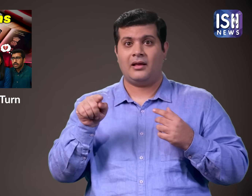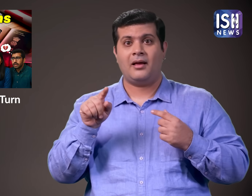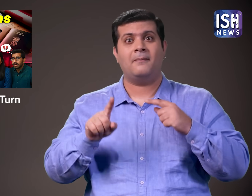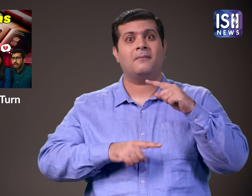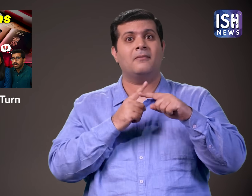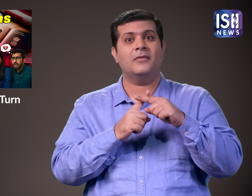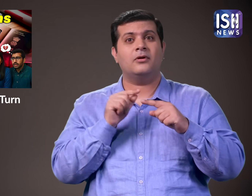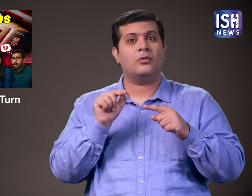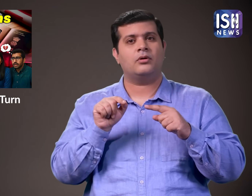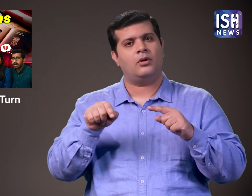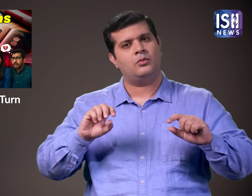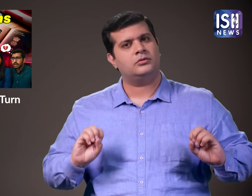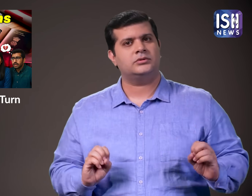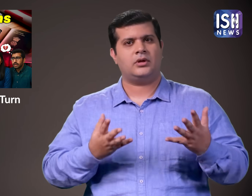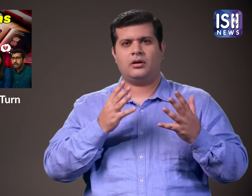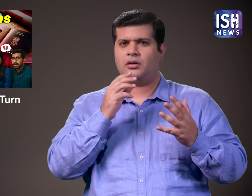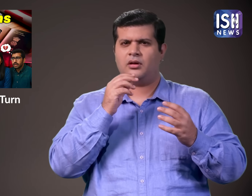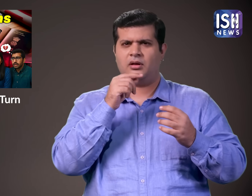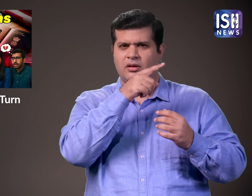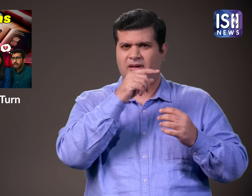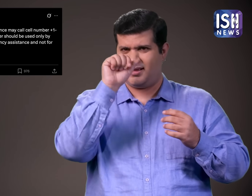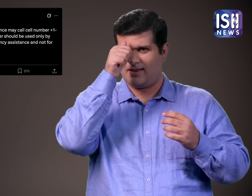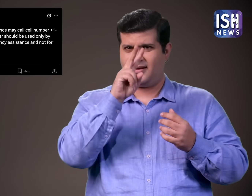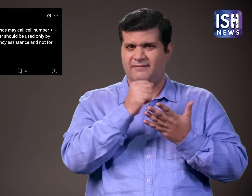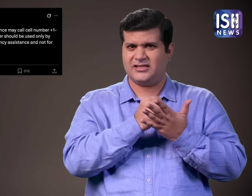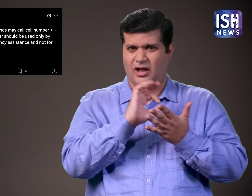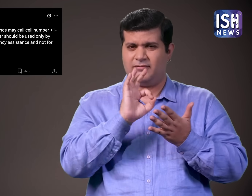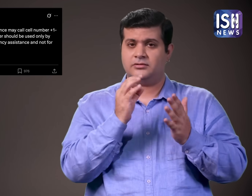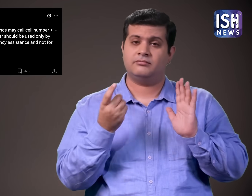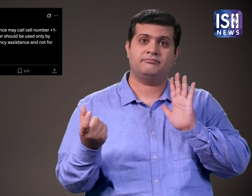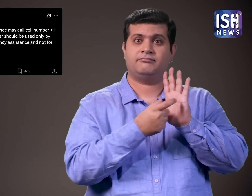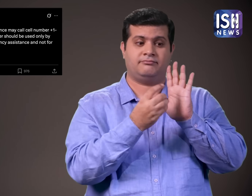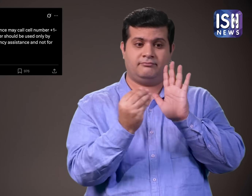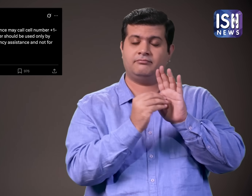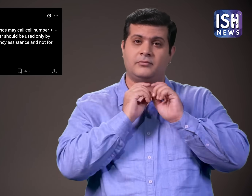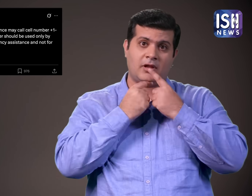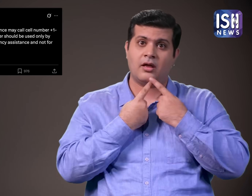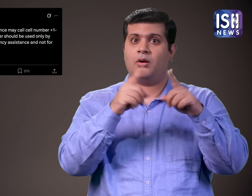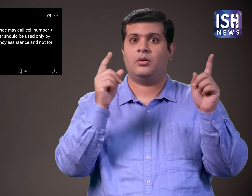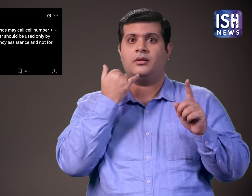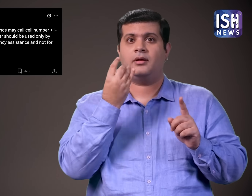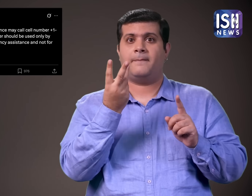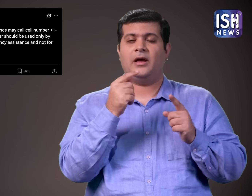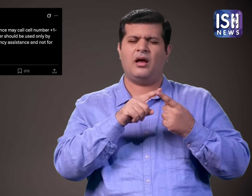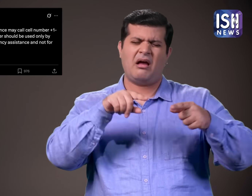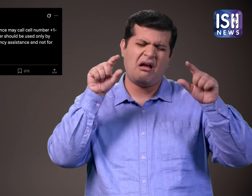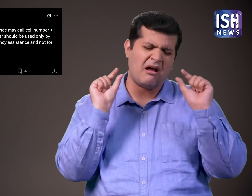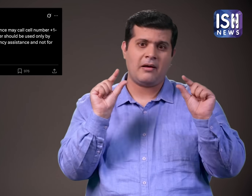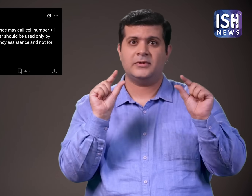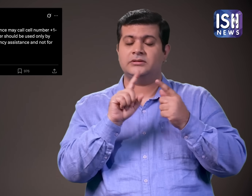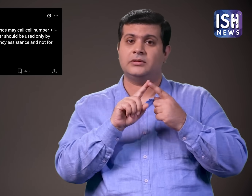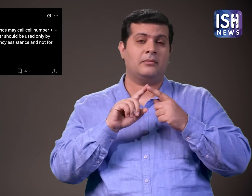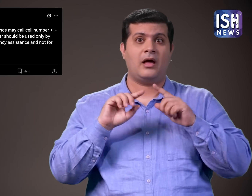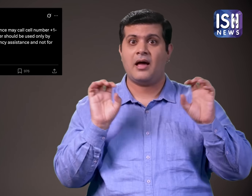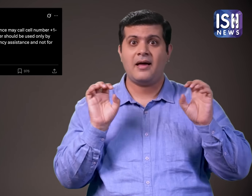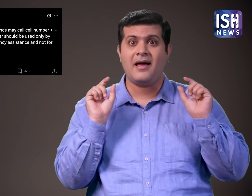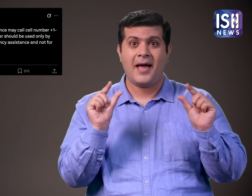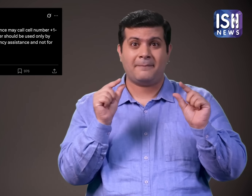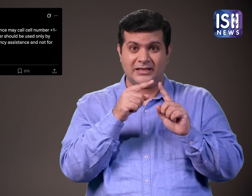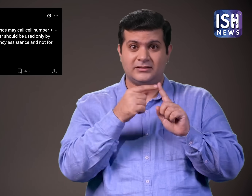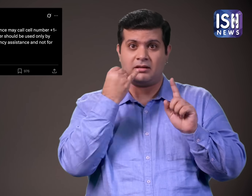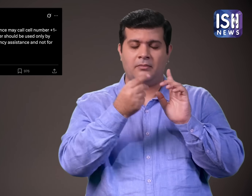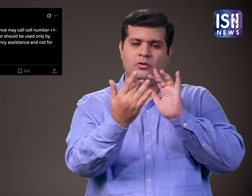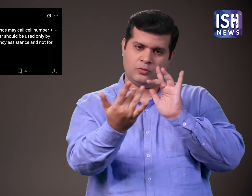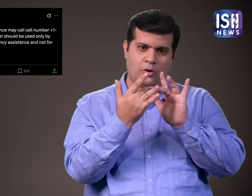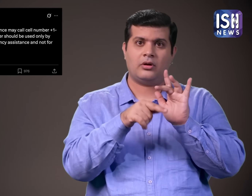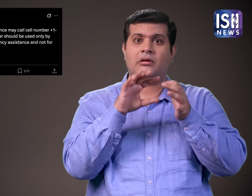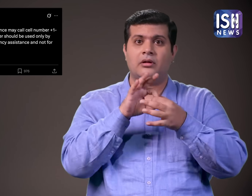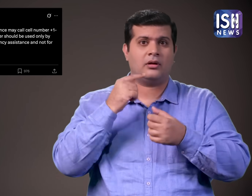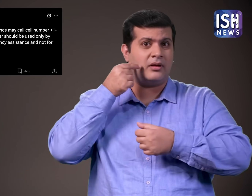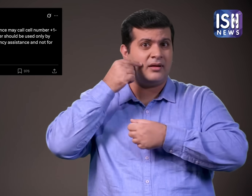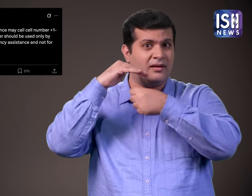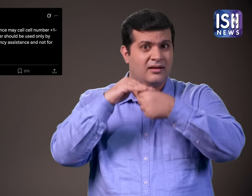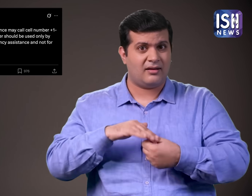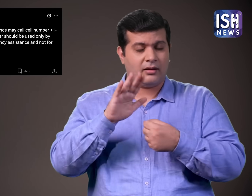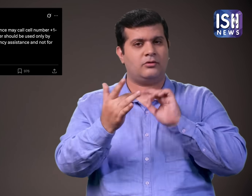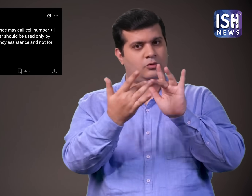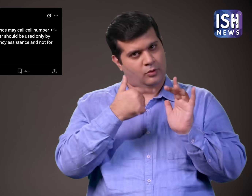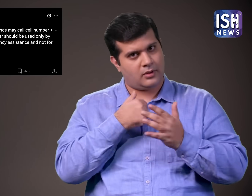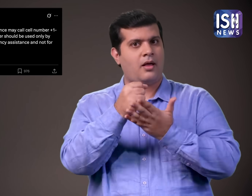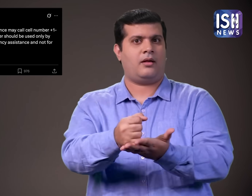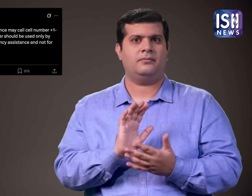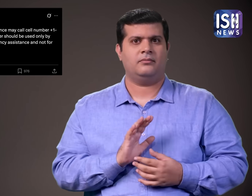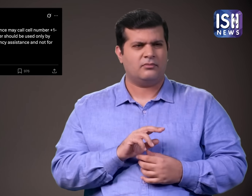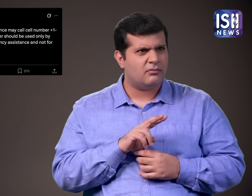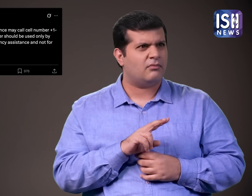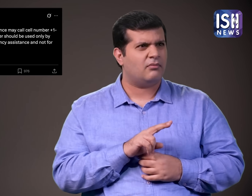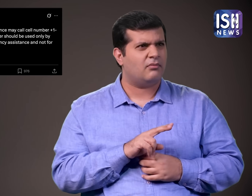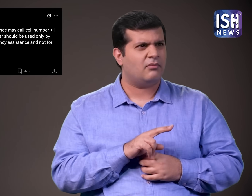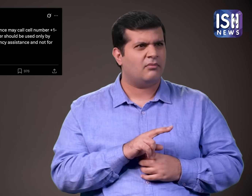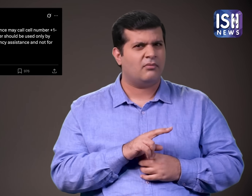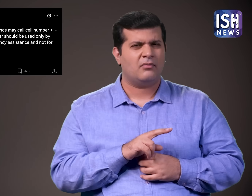The Indian embassy shared a helpline number on X for Indians in the US needing emergency help. Shocking!